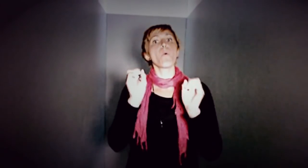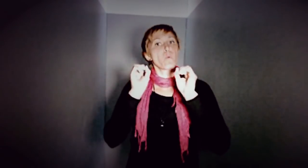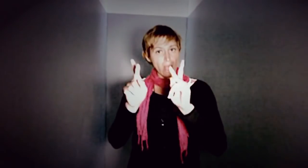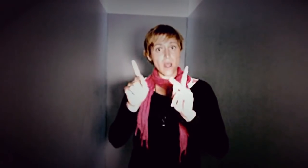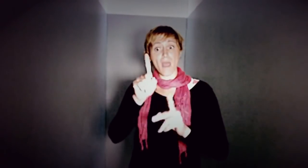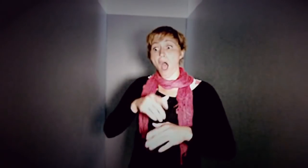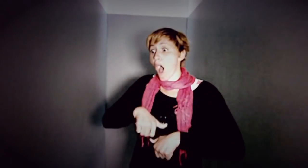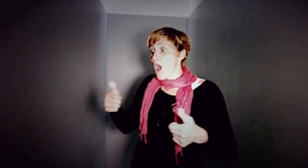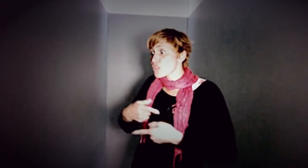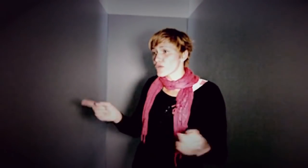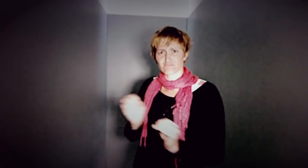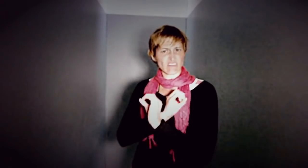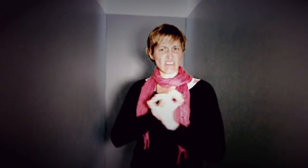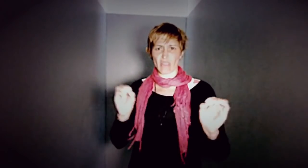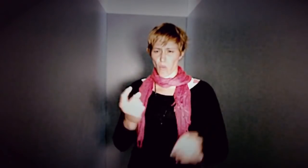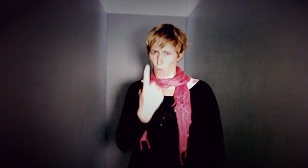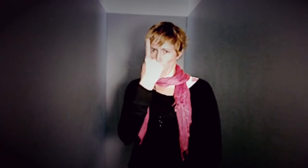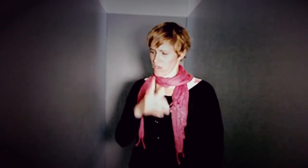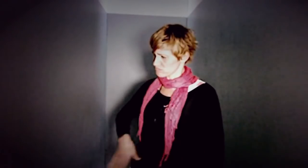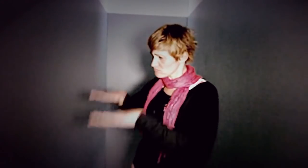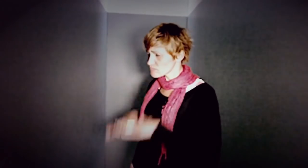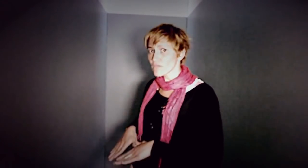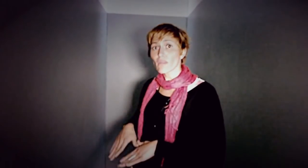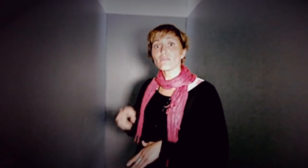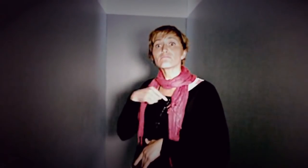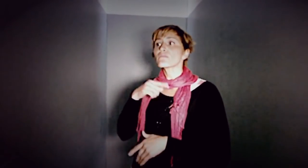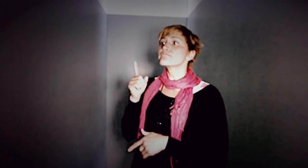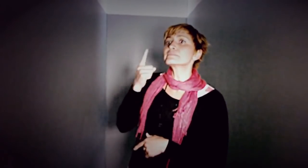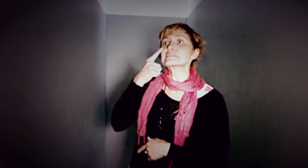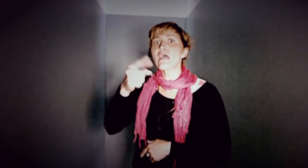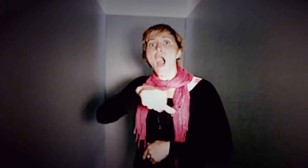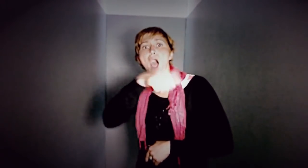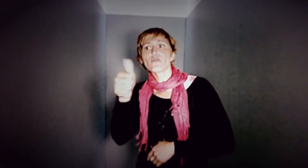Nothing else other than a bible can be